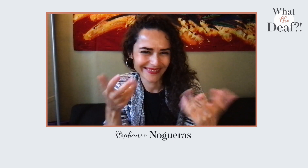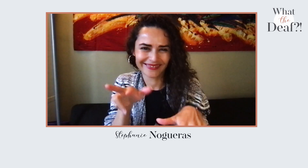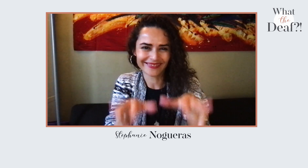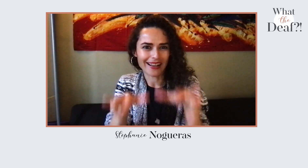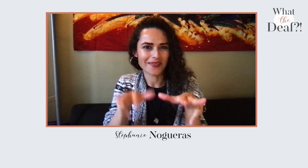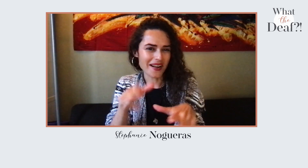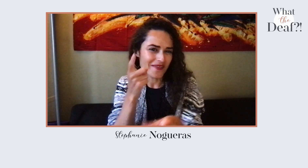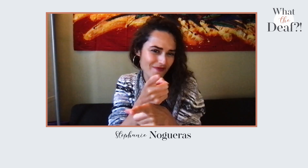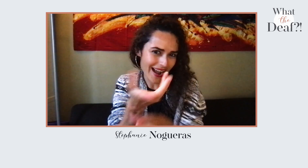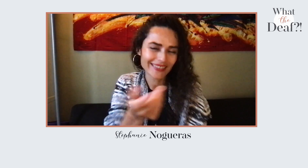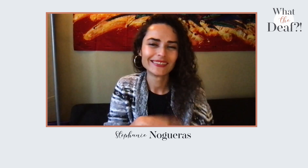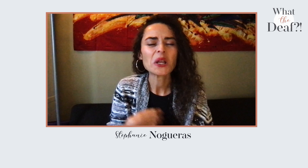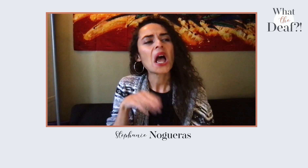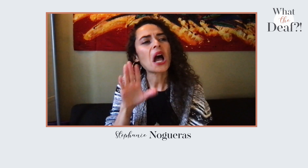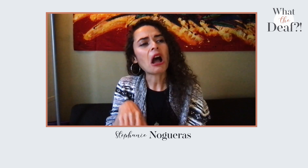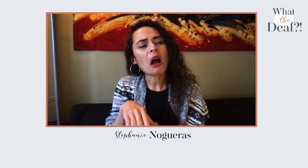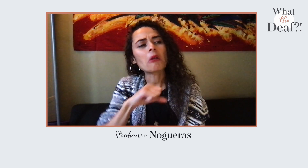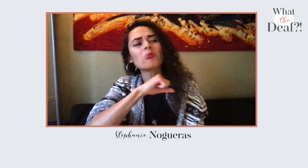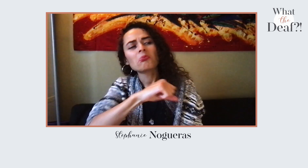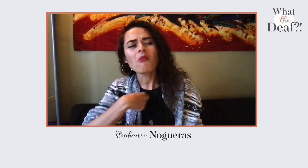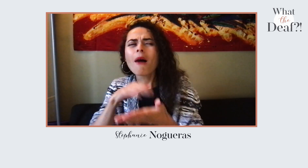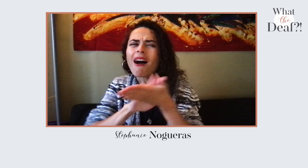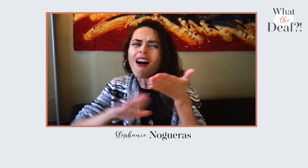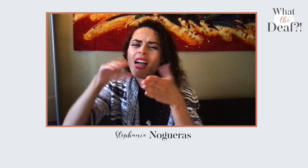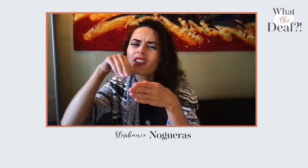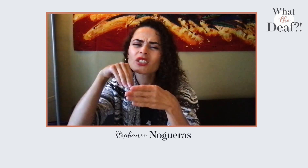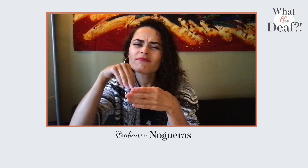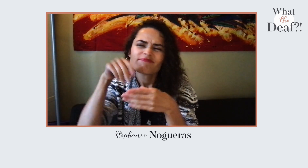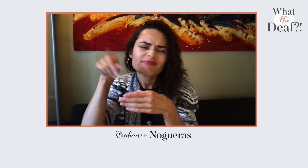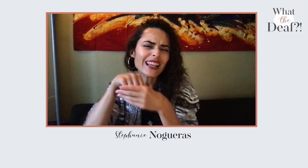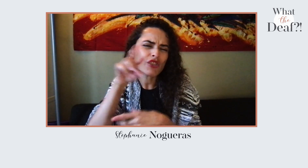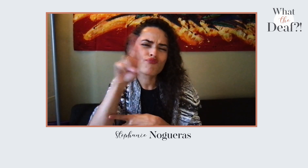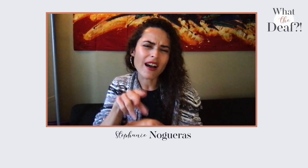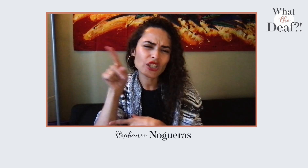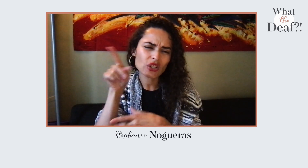Like, that's awkward, right? That's awkward, and I was really resistant. I went ahead and I let her know